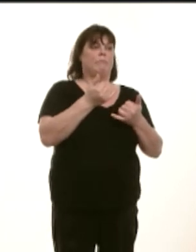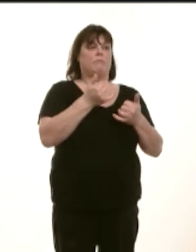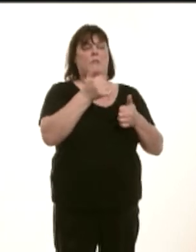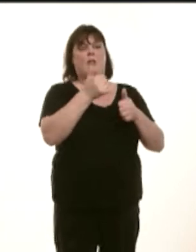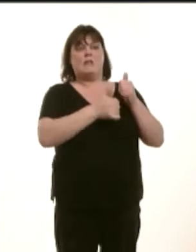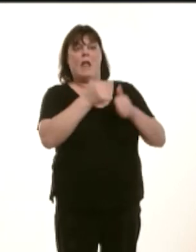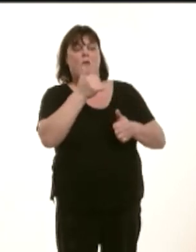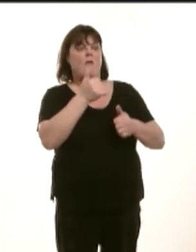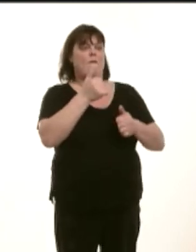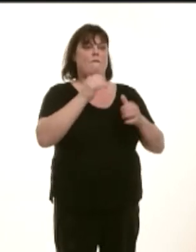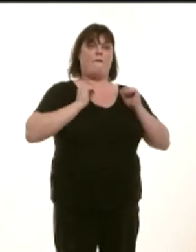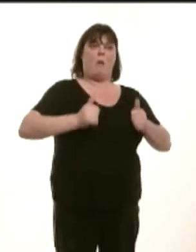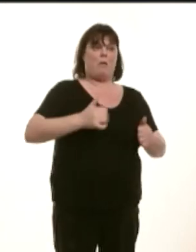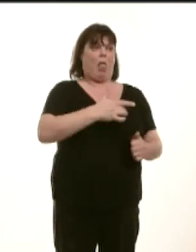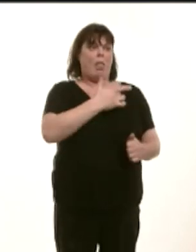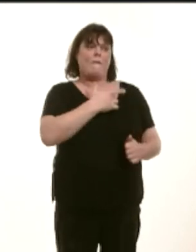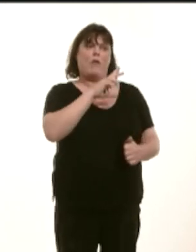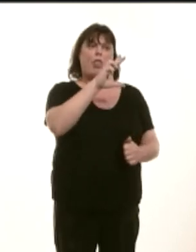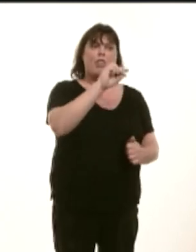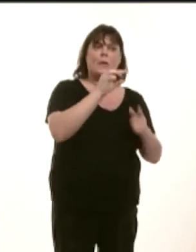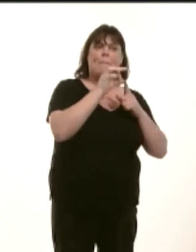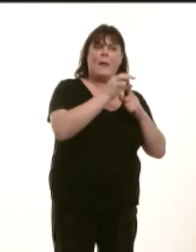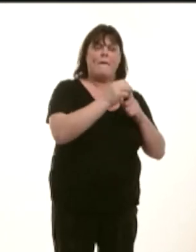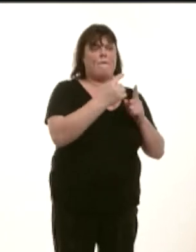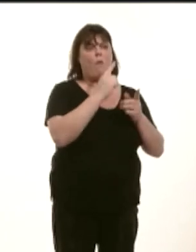however, as you will know, according to the National Farmers Union, some of their farmers